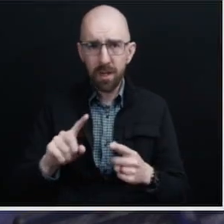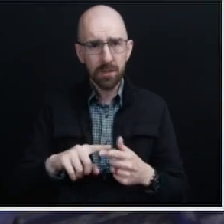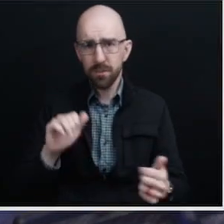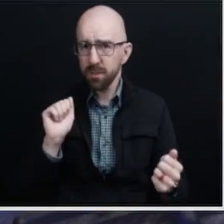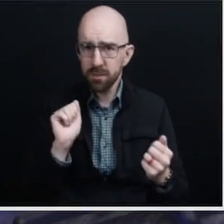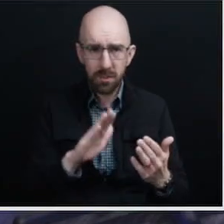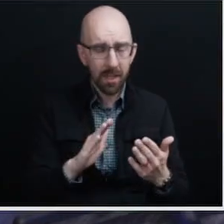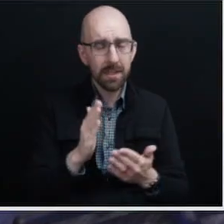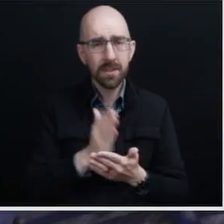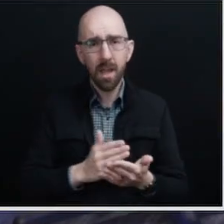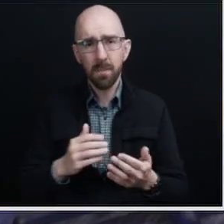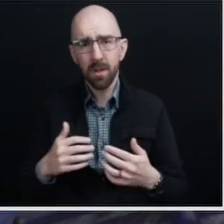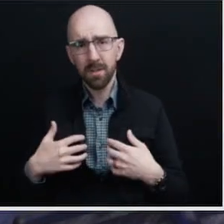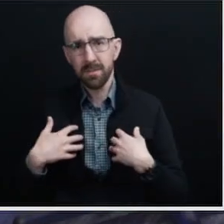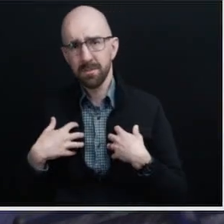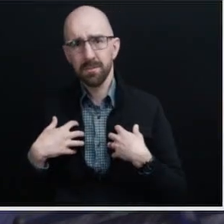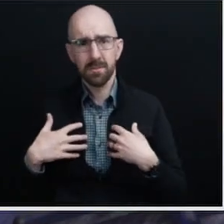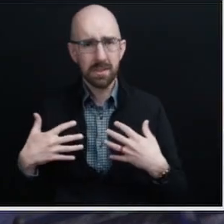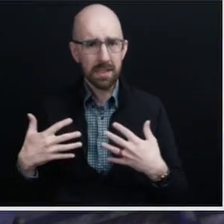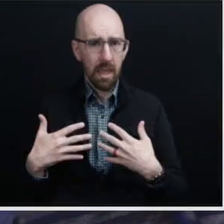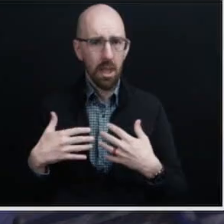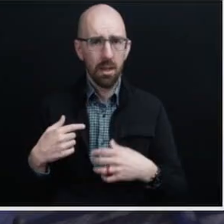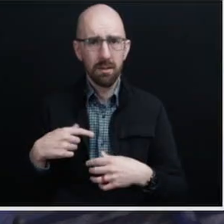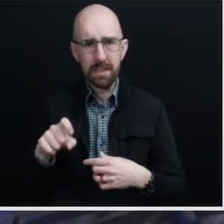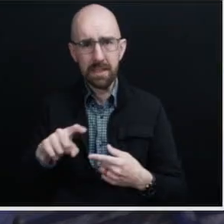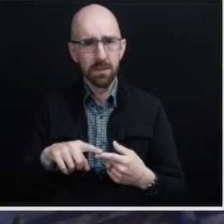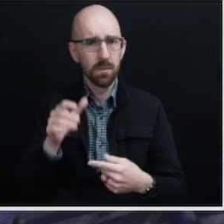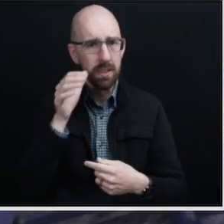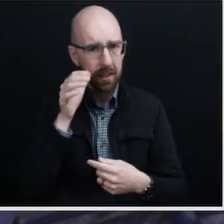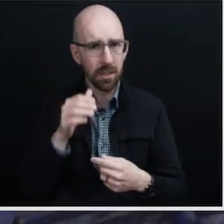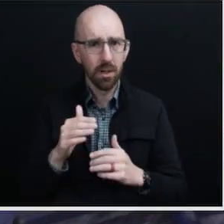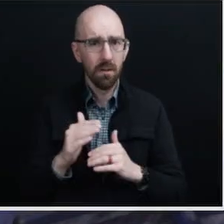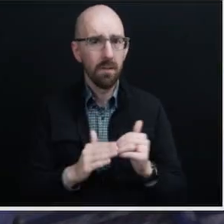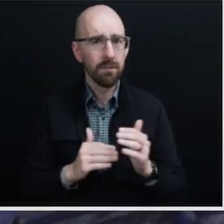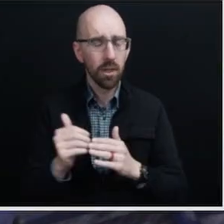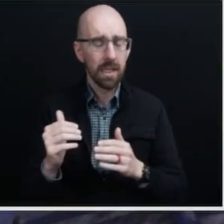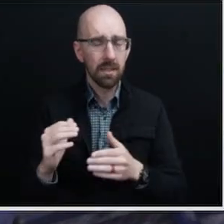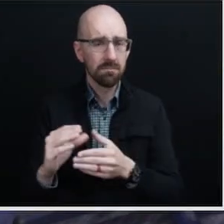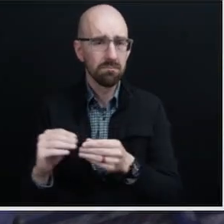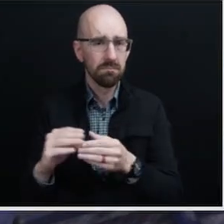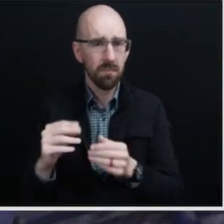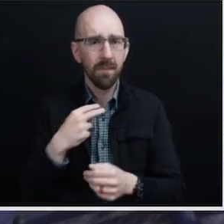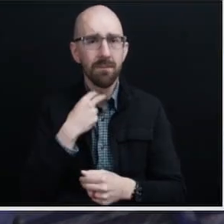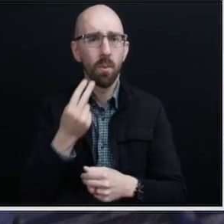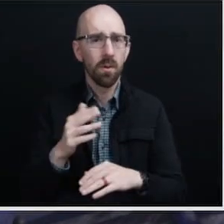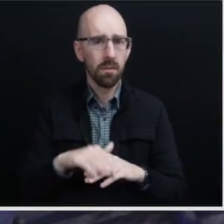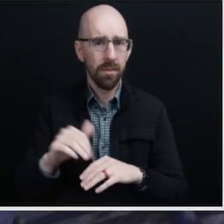so scared and and need to hear a comforting voice on the other end of the line. Absolutely. I mean,